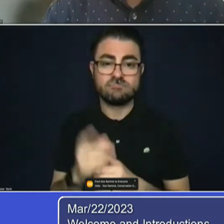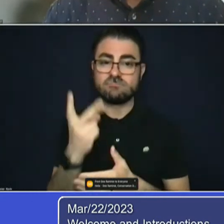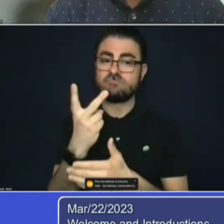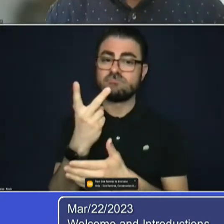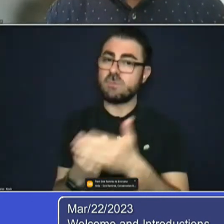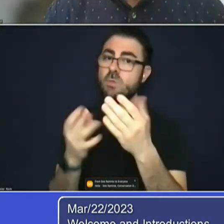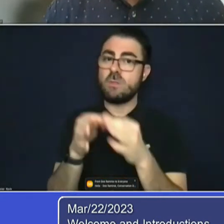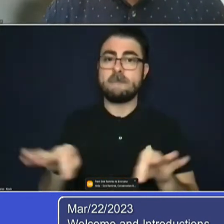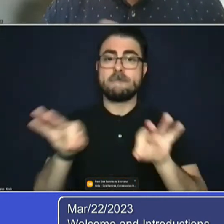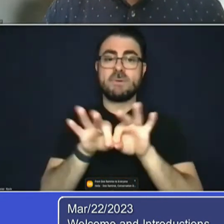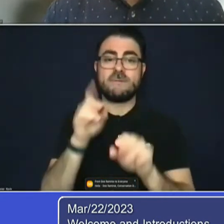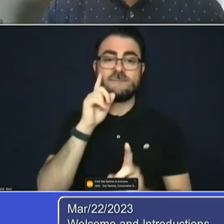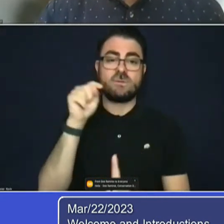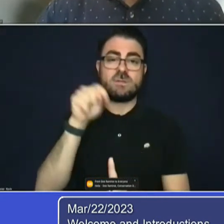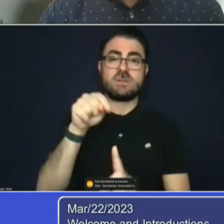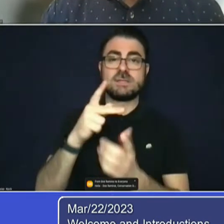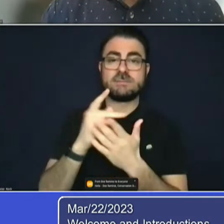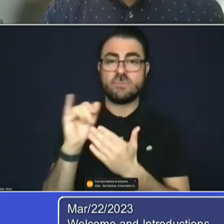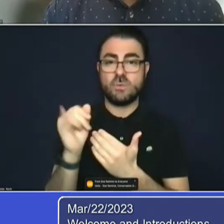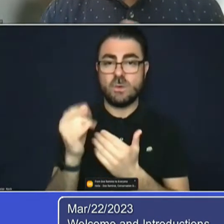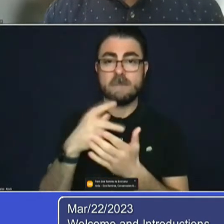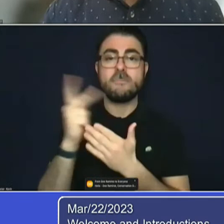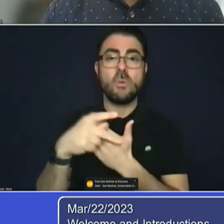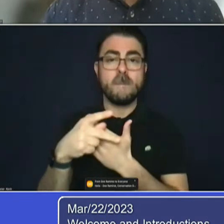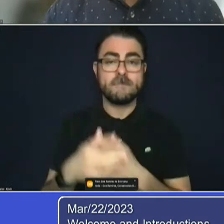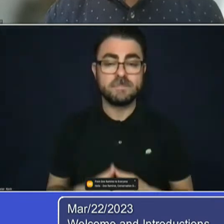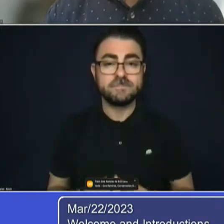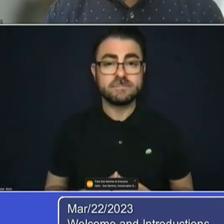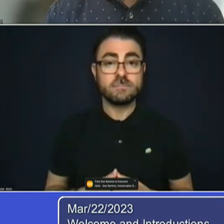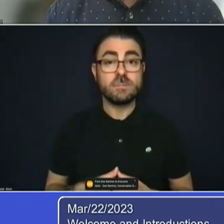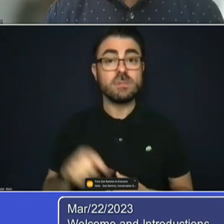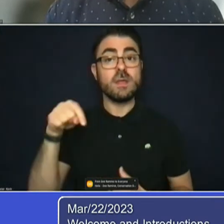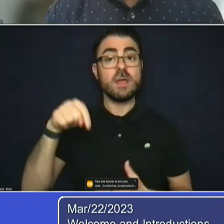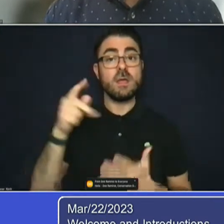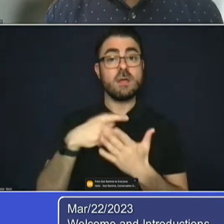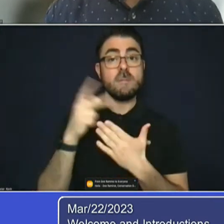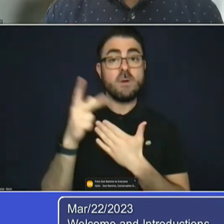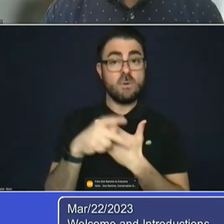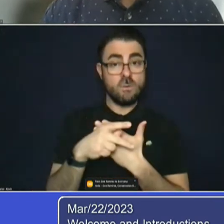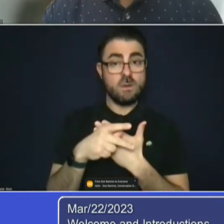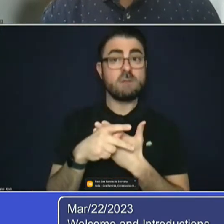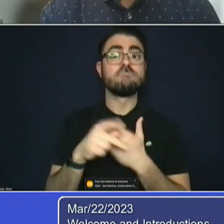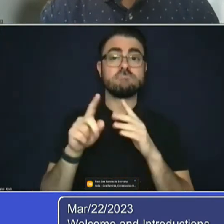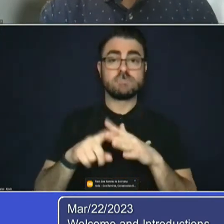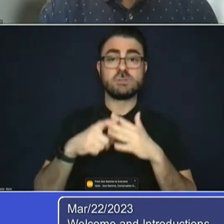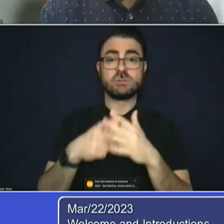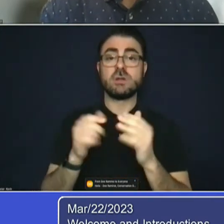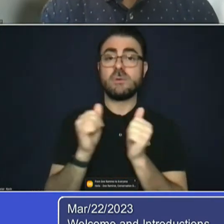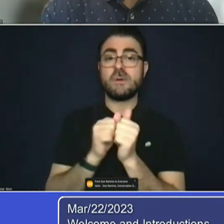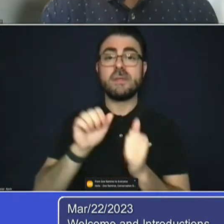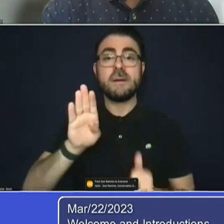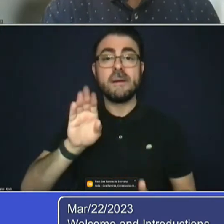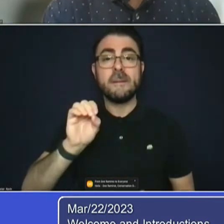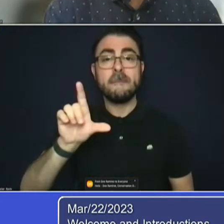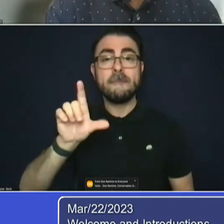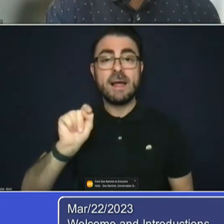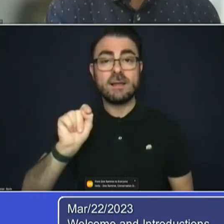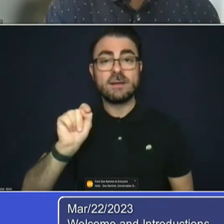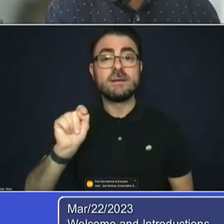THOSE TWO THINGS ALWAYS COME TOGETHER IN OUR PROJECTS, AND THAT'S OF CRITICAL IMPORTANCE TO THE PROGRAM.